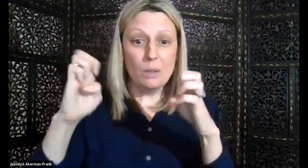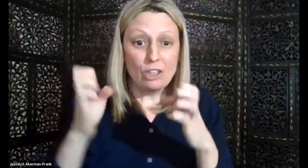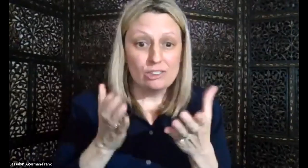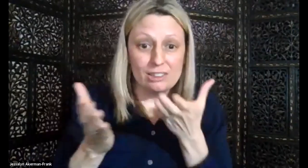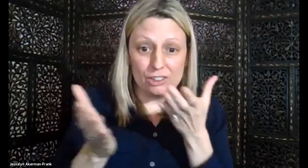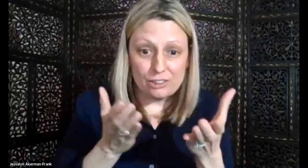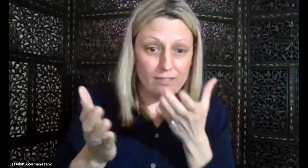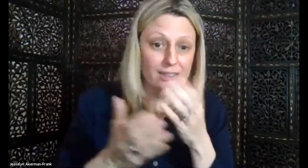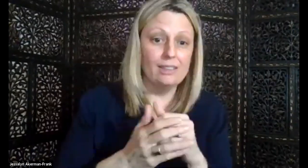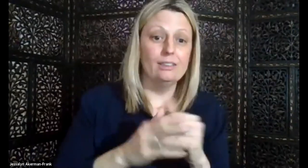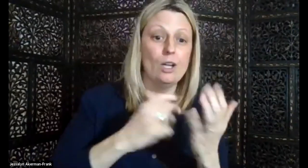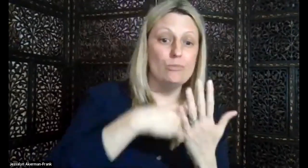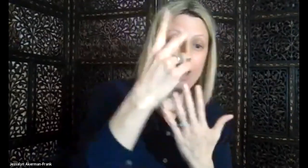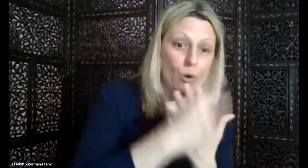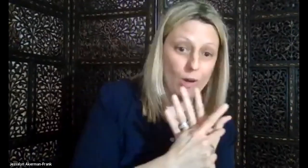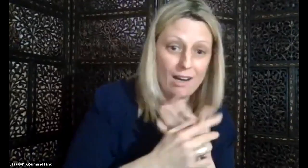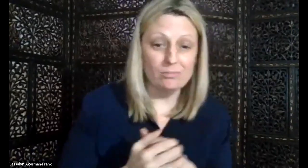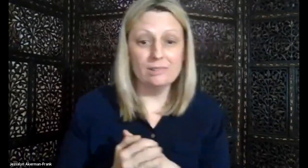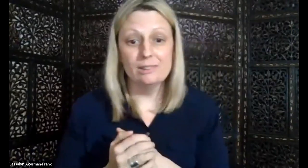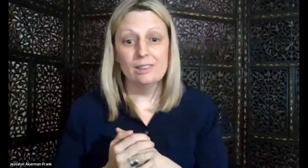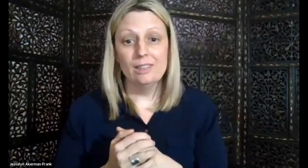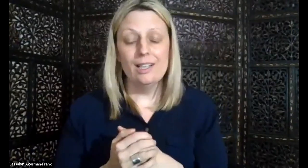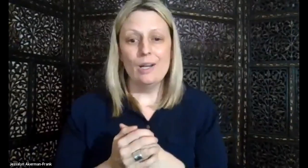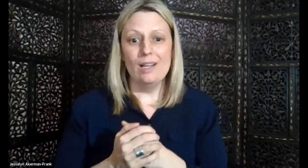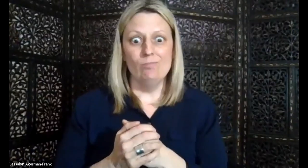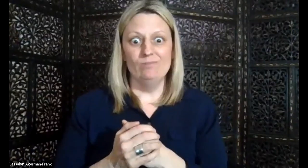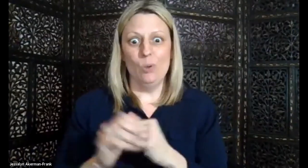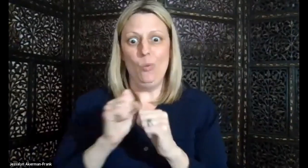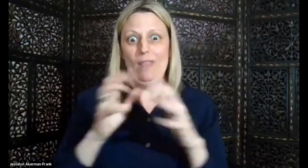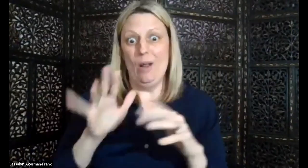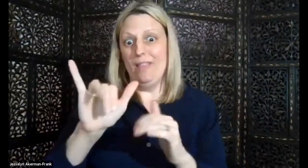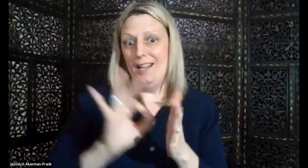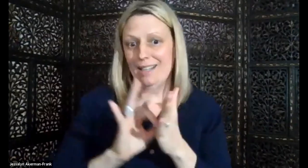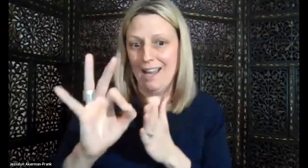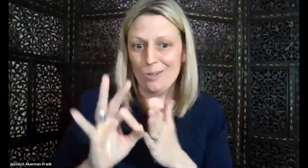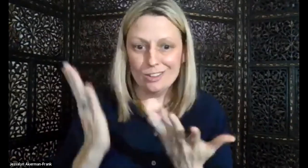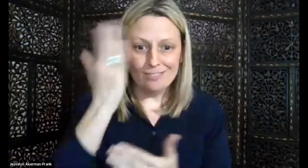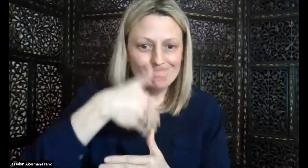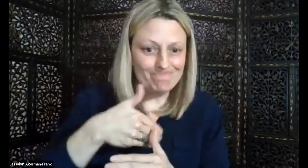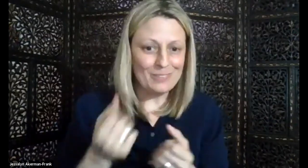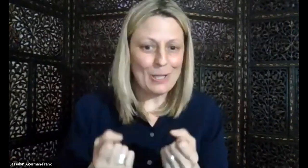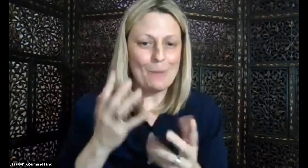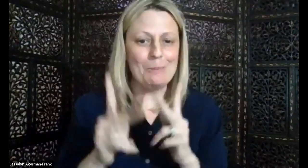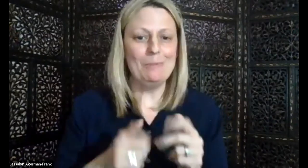that there's over 6 --